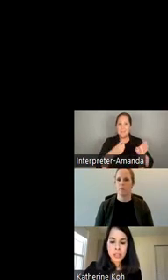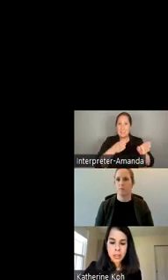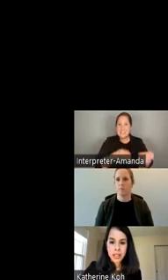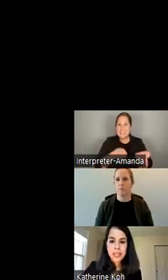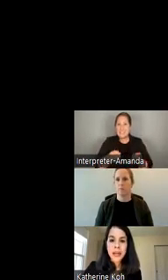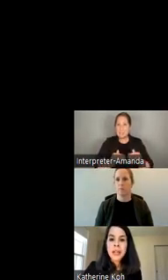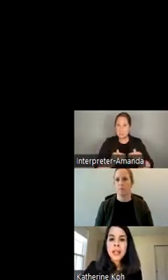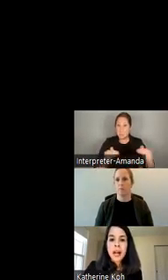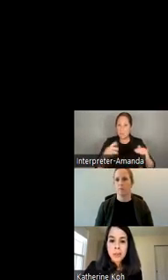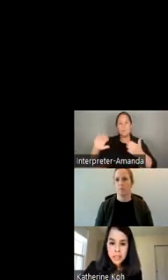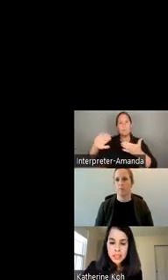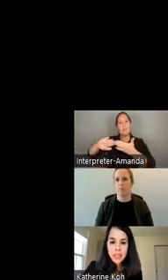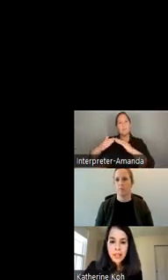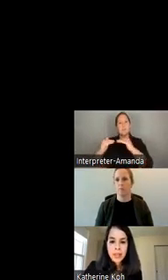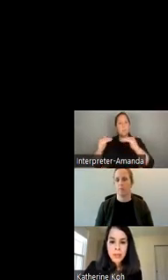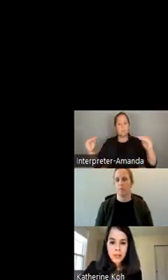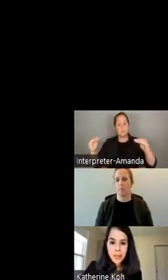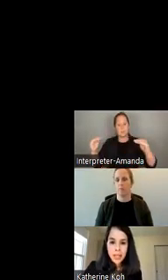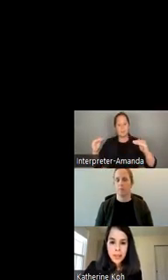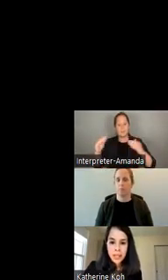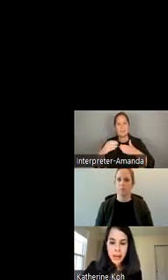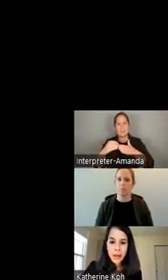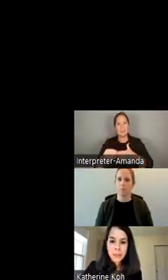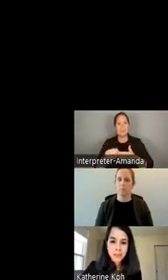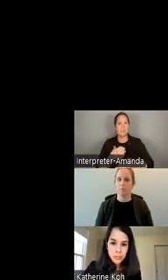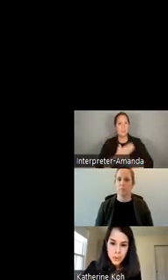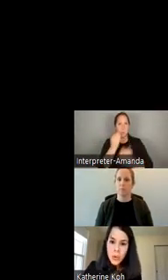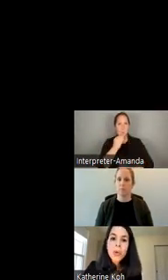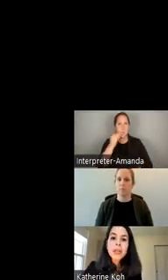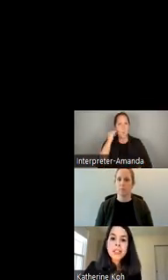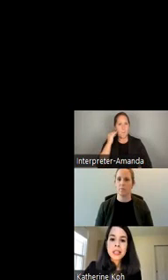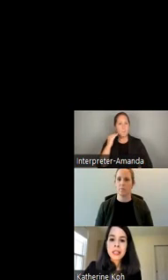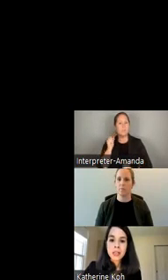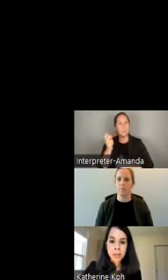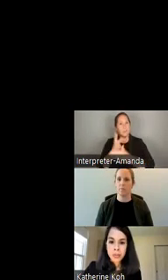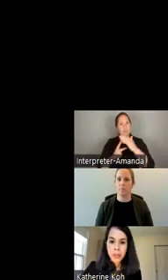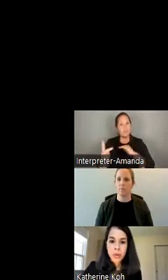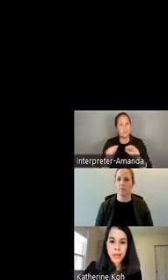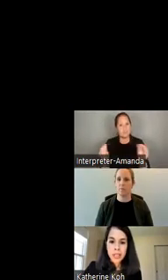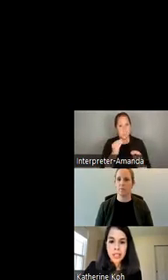determinants that predict likelihood of becoming uh homeless and Dr Burke will talk more about this